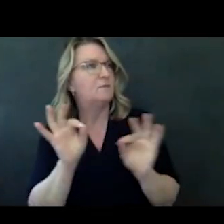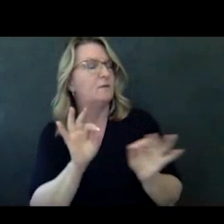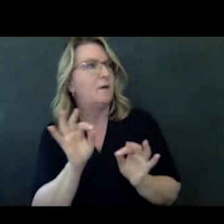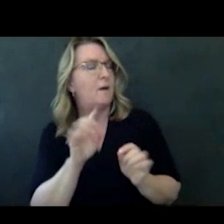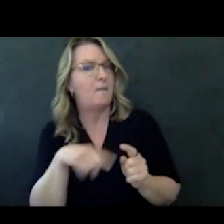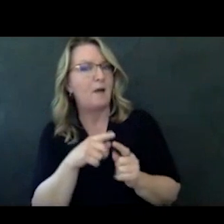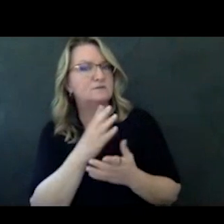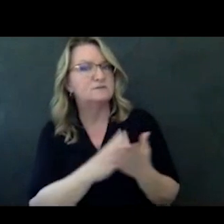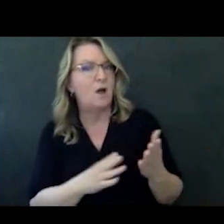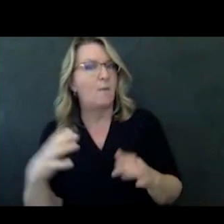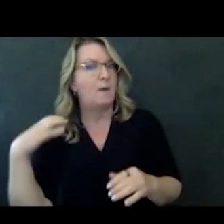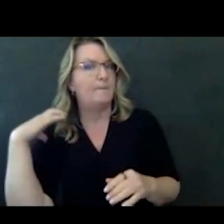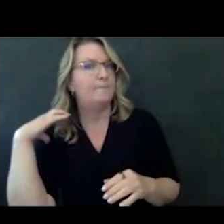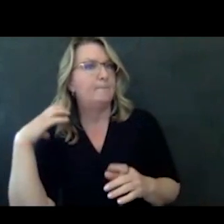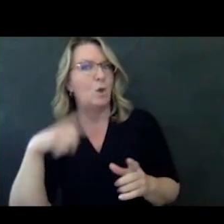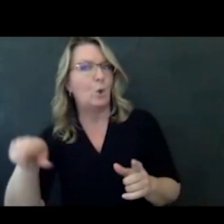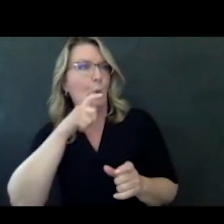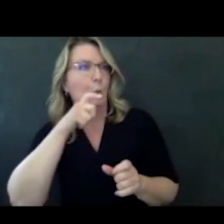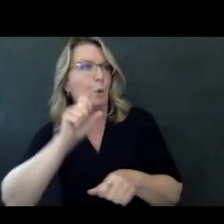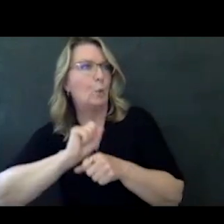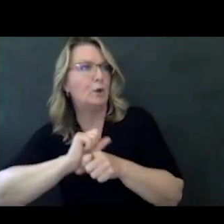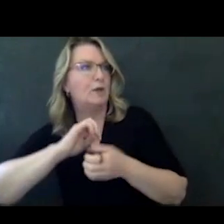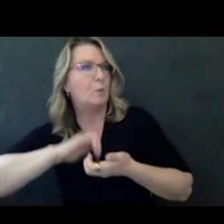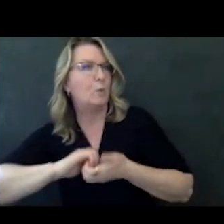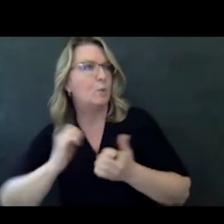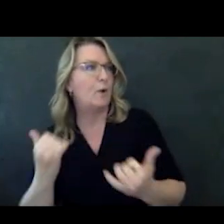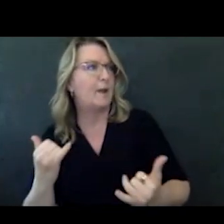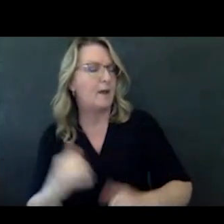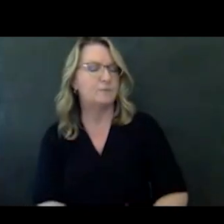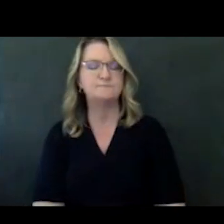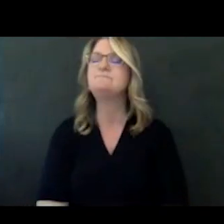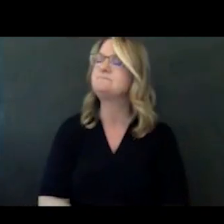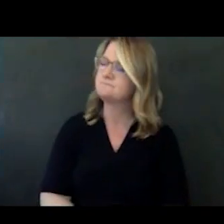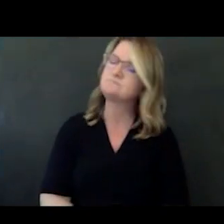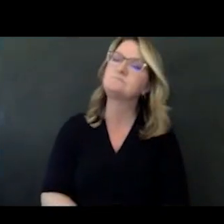the employers who you're working with currently? [John Davis] Yeah, we're really excited with